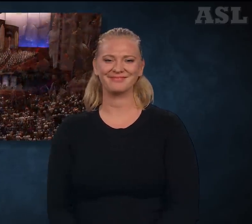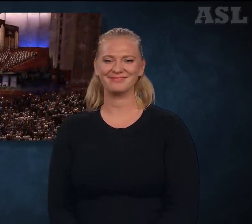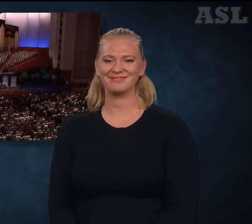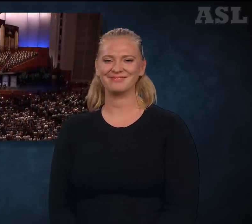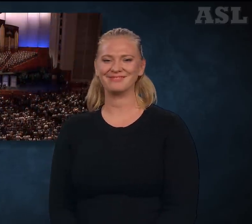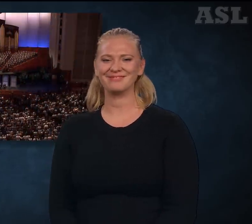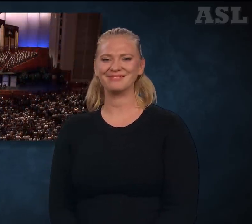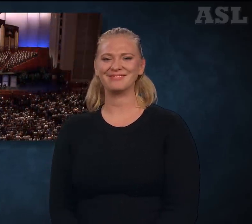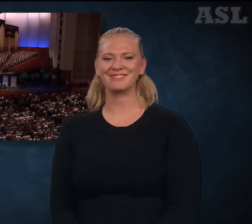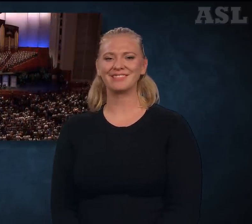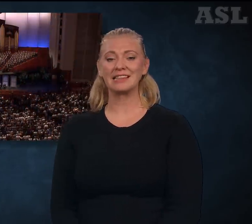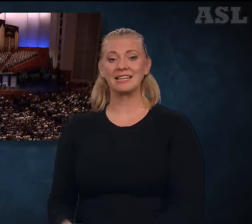VANQUISH EV'RY FOE TODAY.